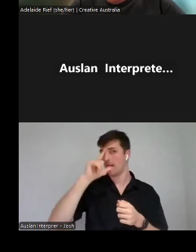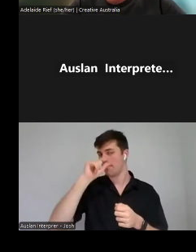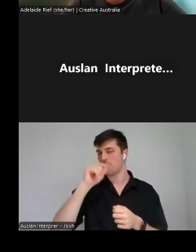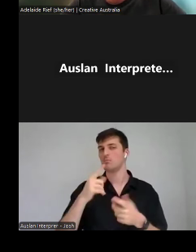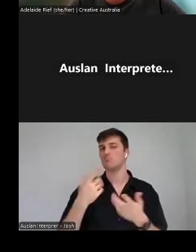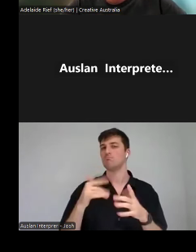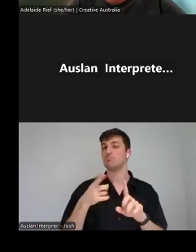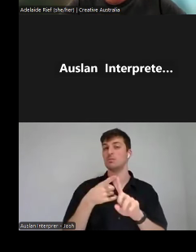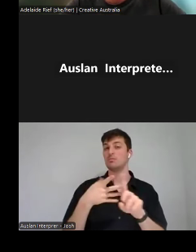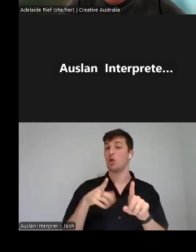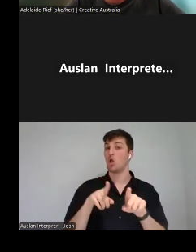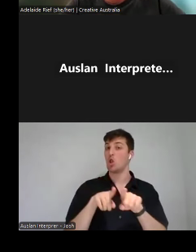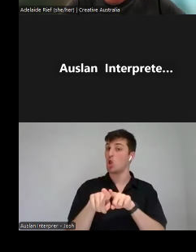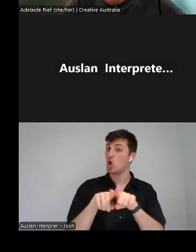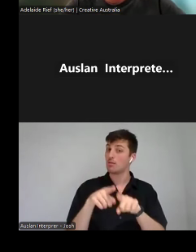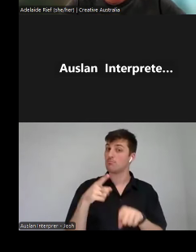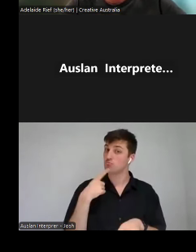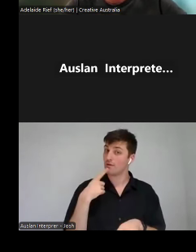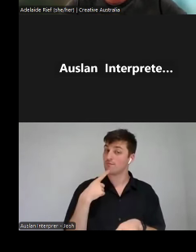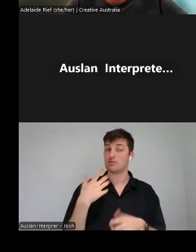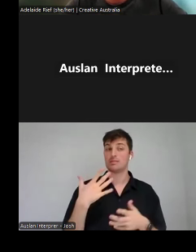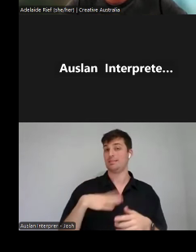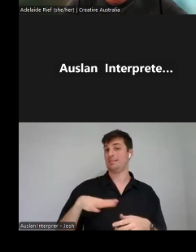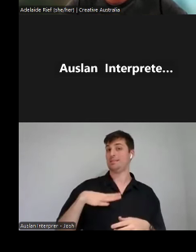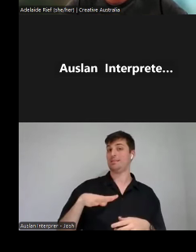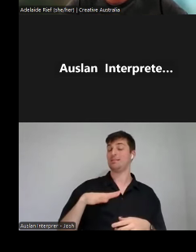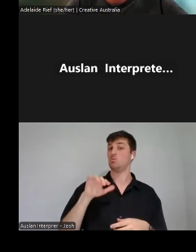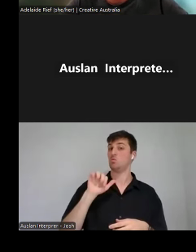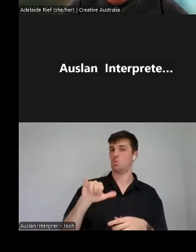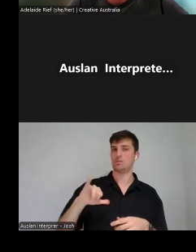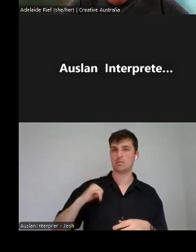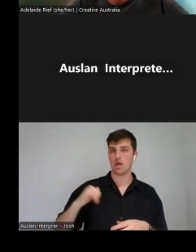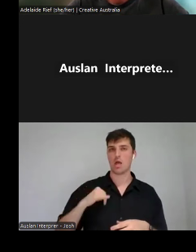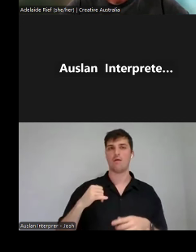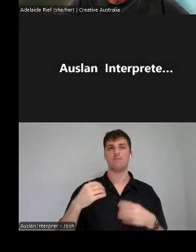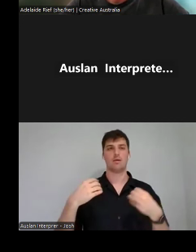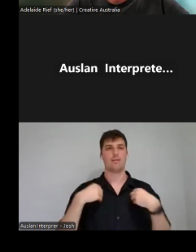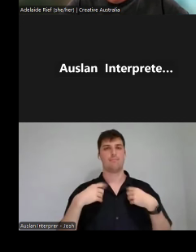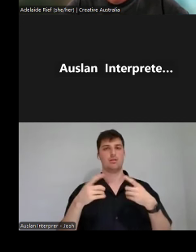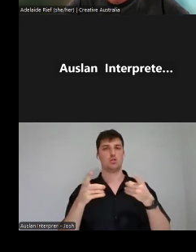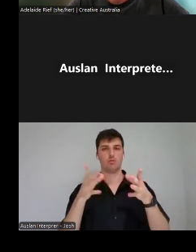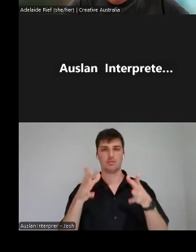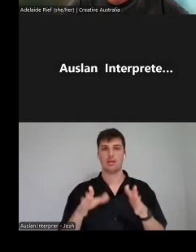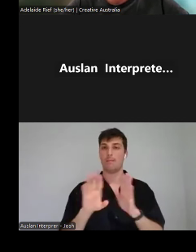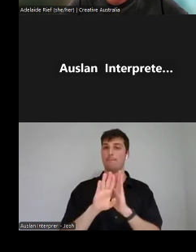preferences and needs that your staff and Board or company directors have, and how you think the